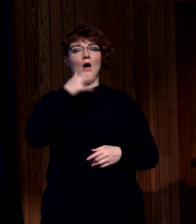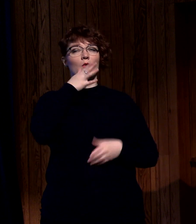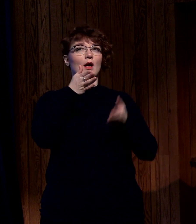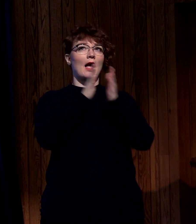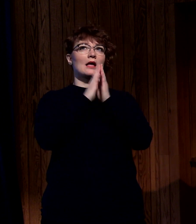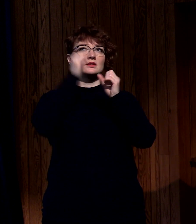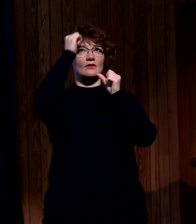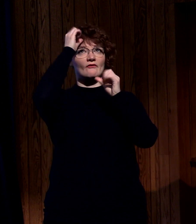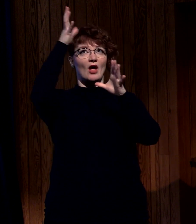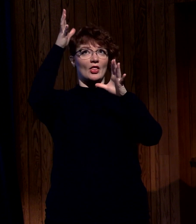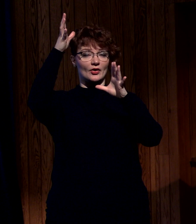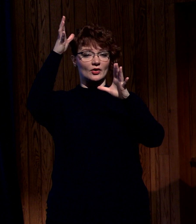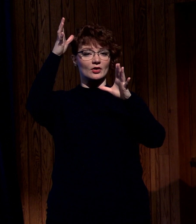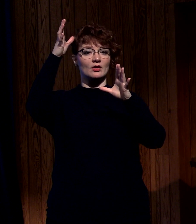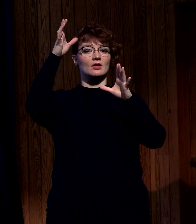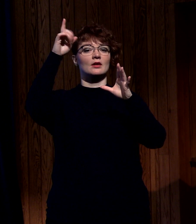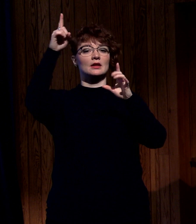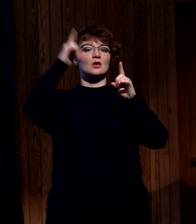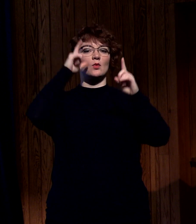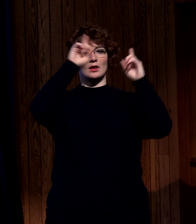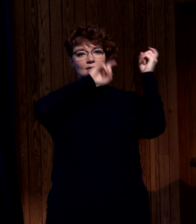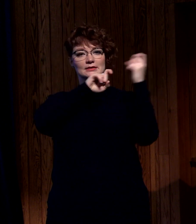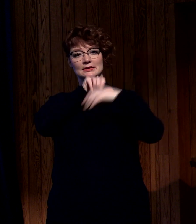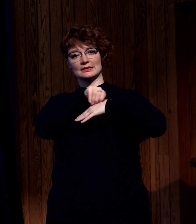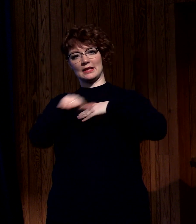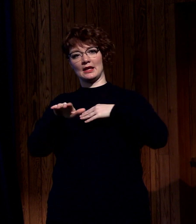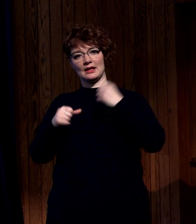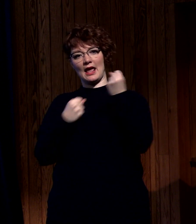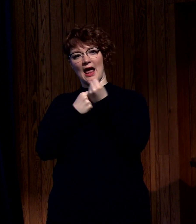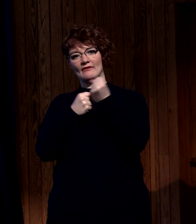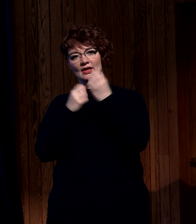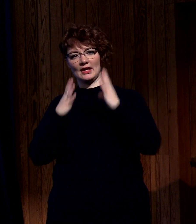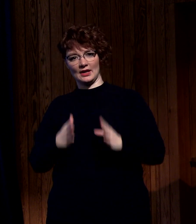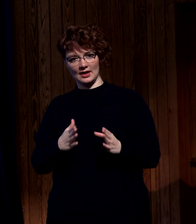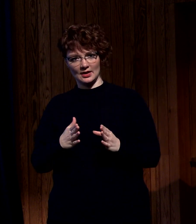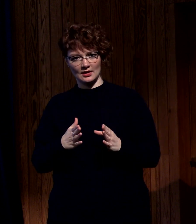He will give you another advocate, who will never leave